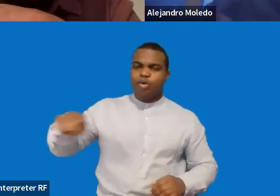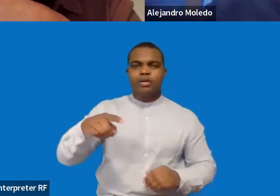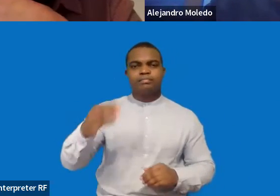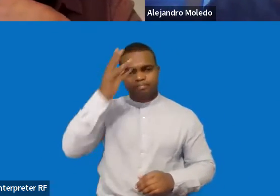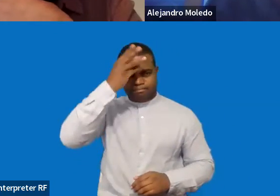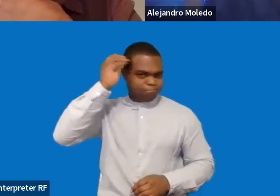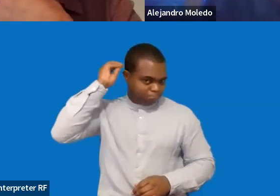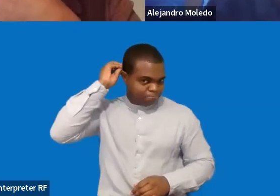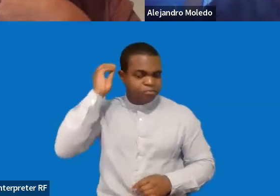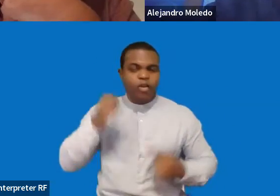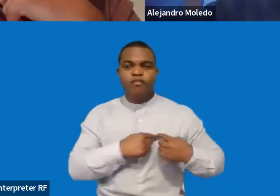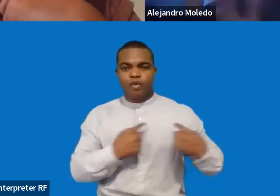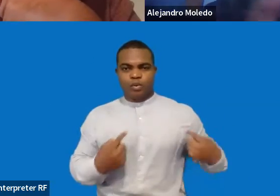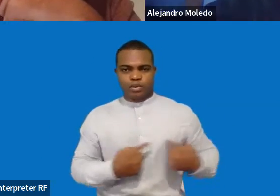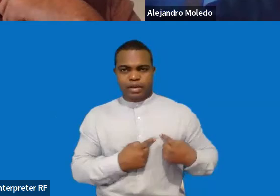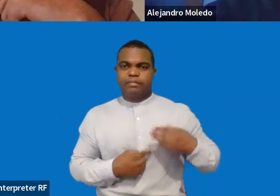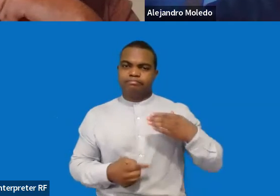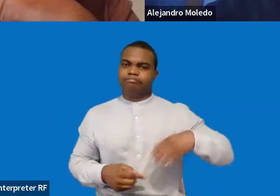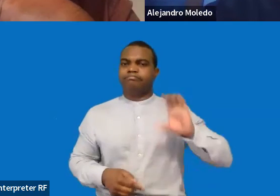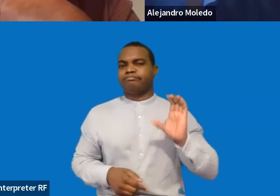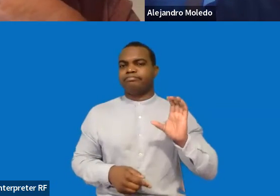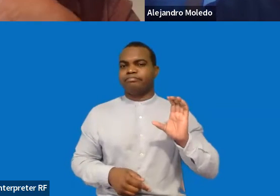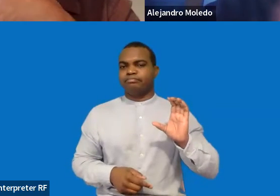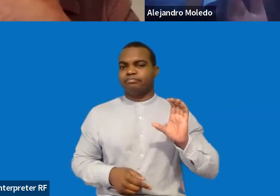This would be basically the information. I hope it's clear.